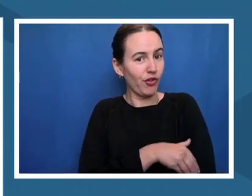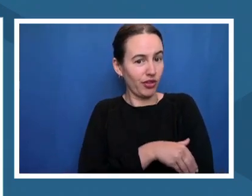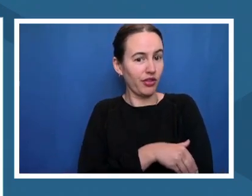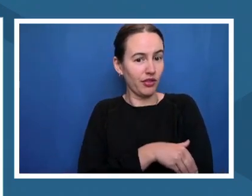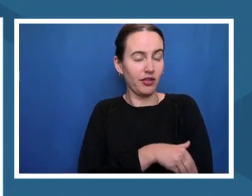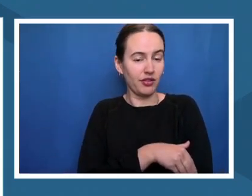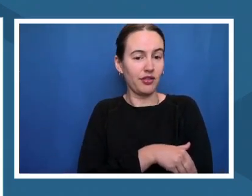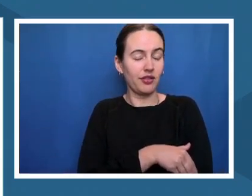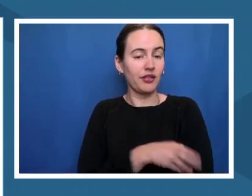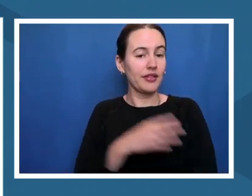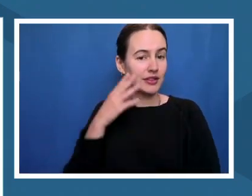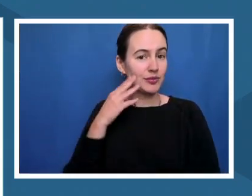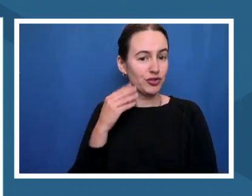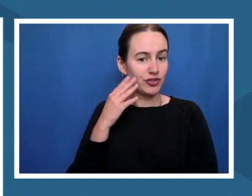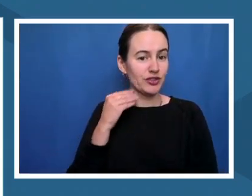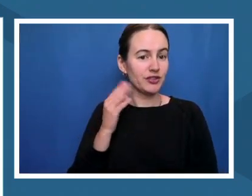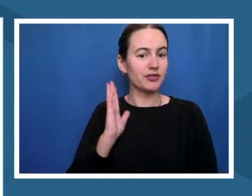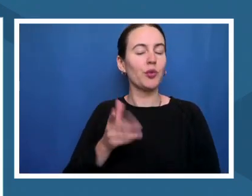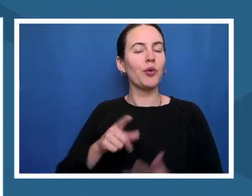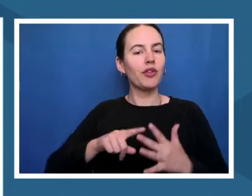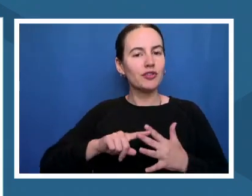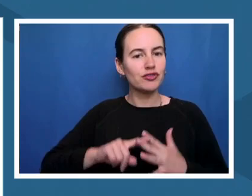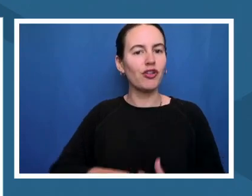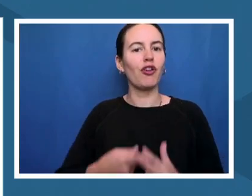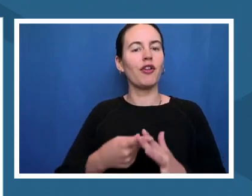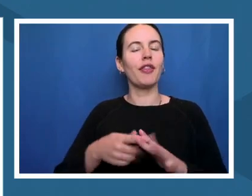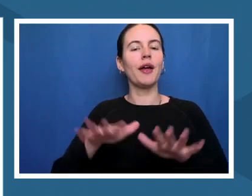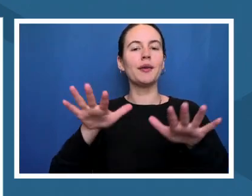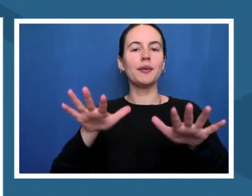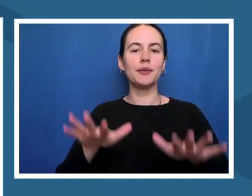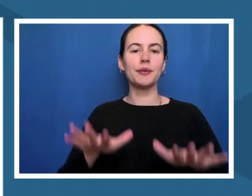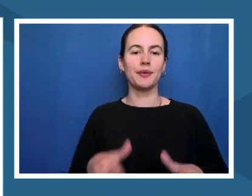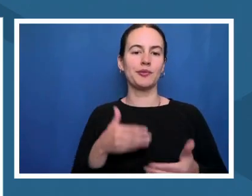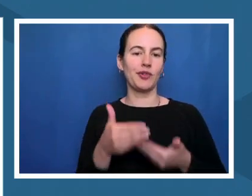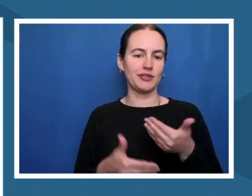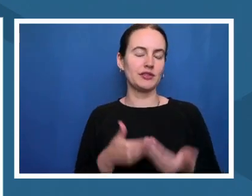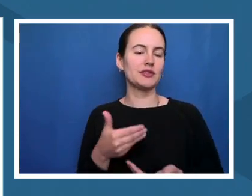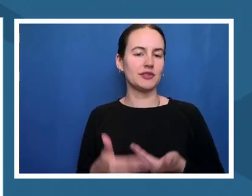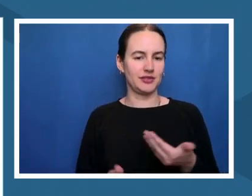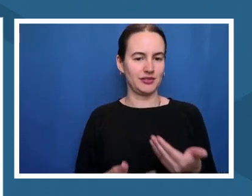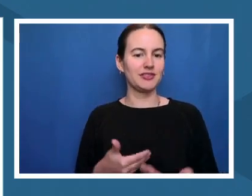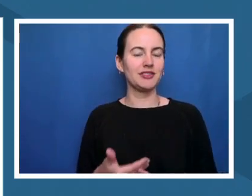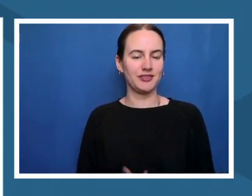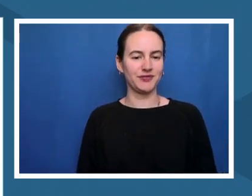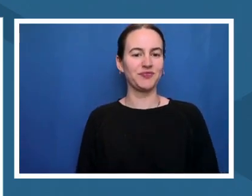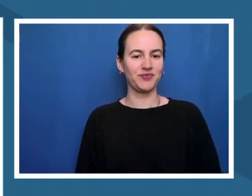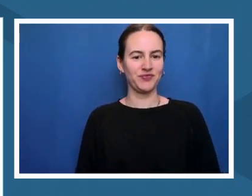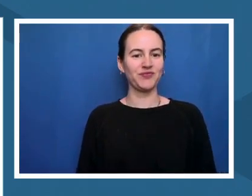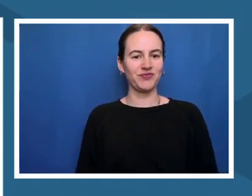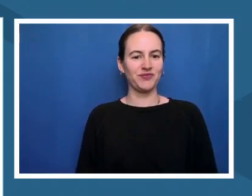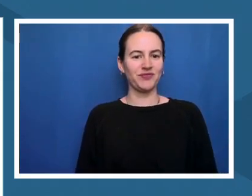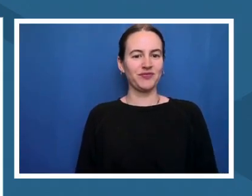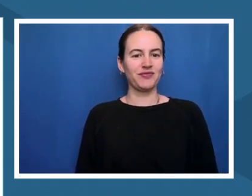that initiates the slowing down you know getting those